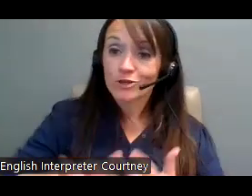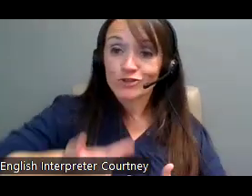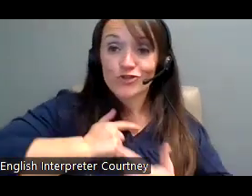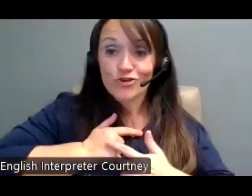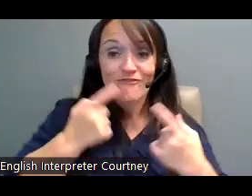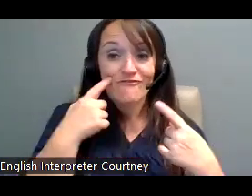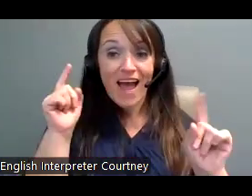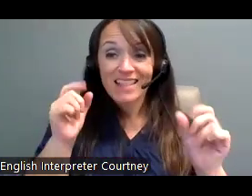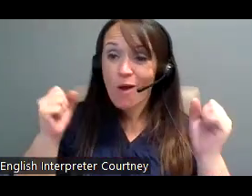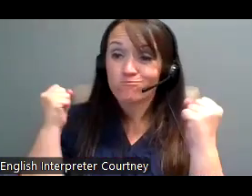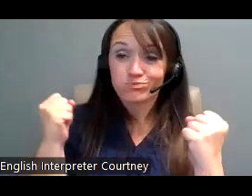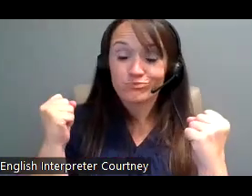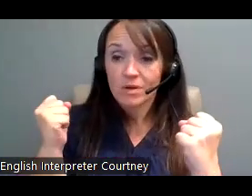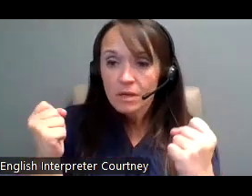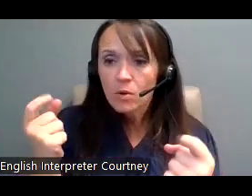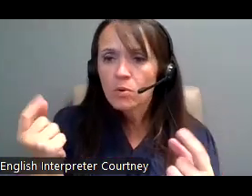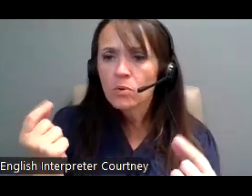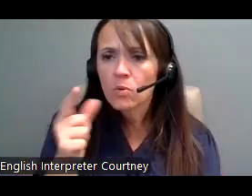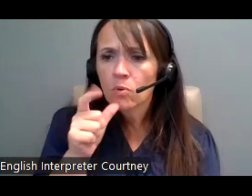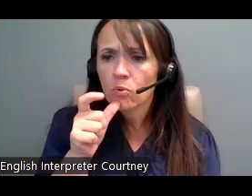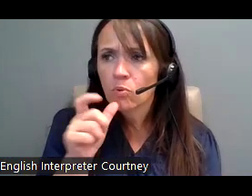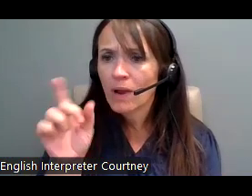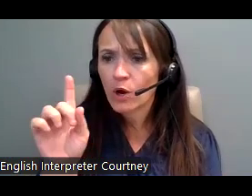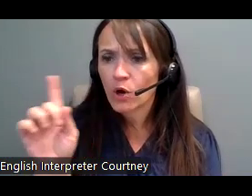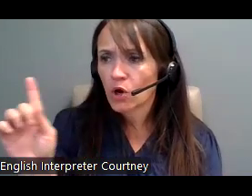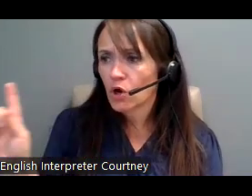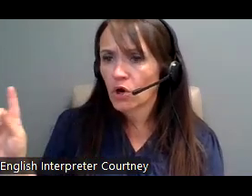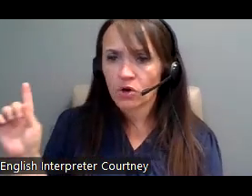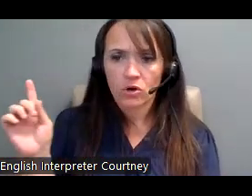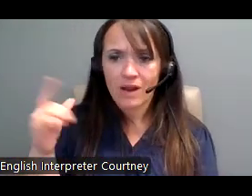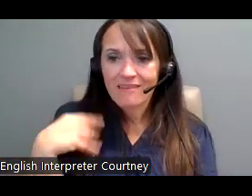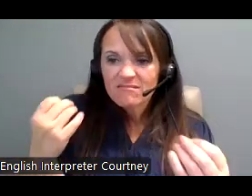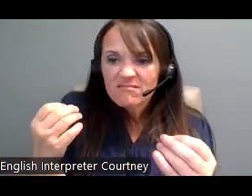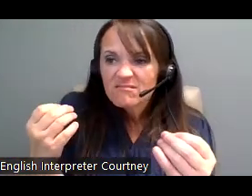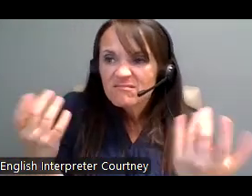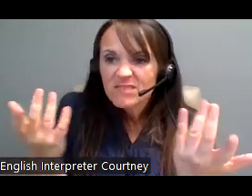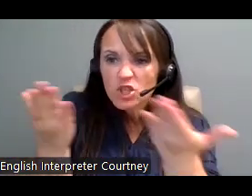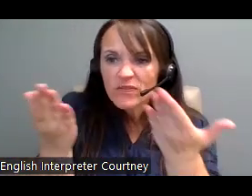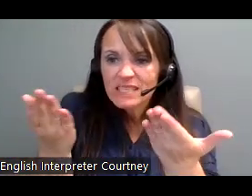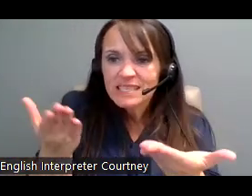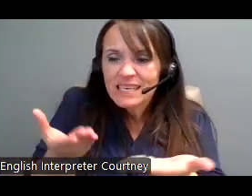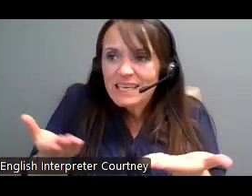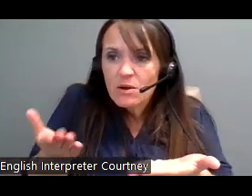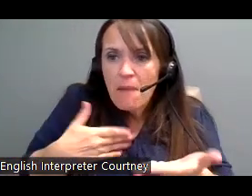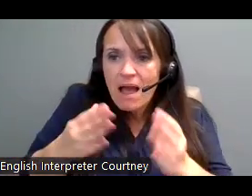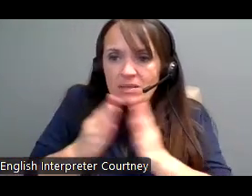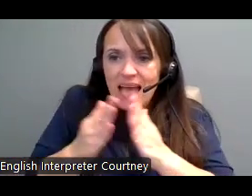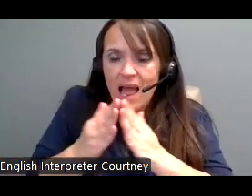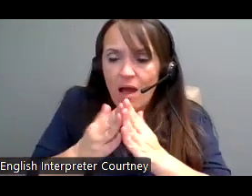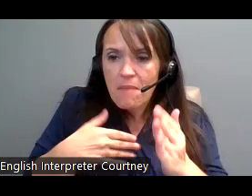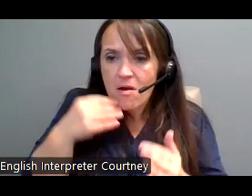with certain services, there is a very big lack of providers so it can make it very difficult